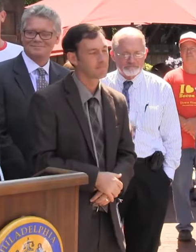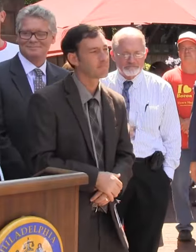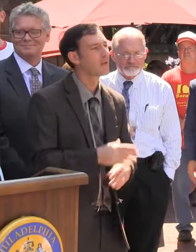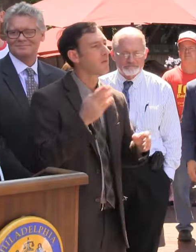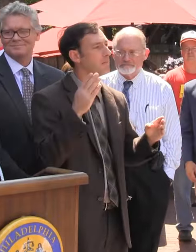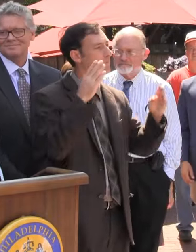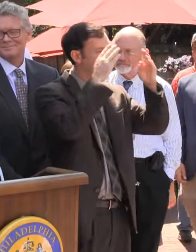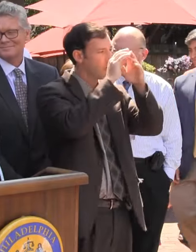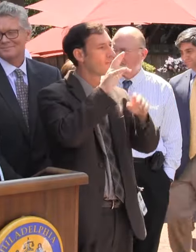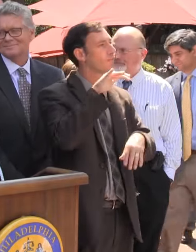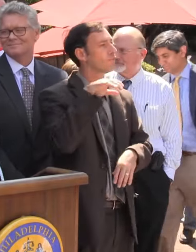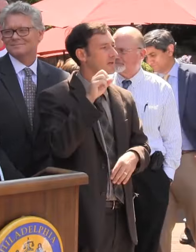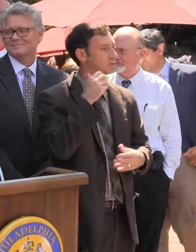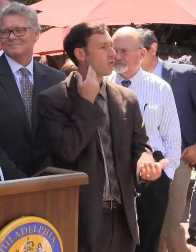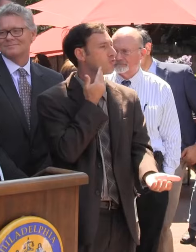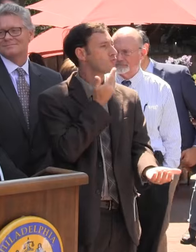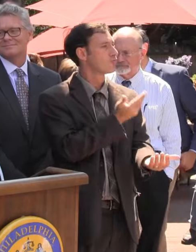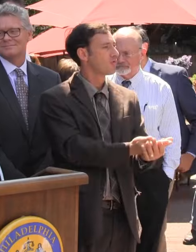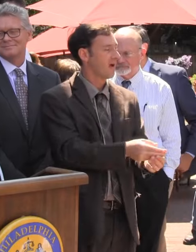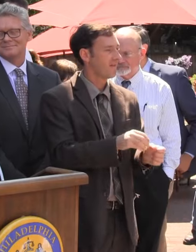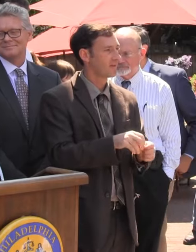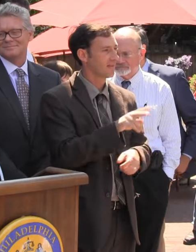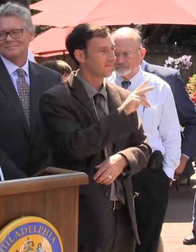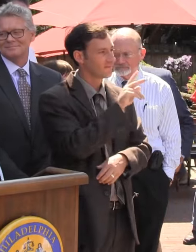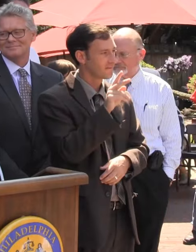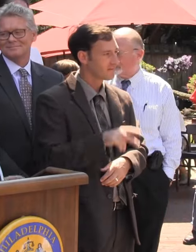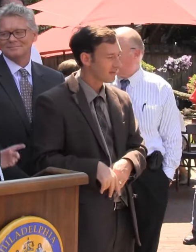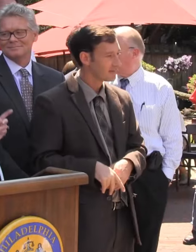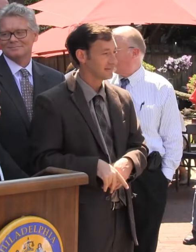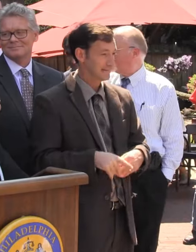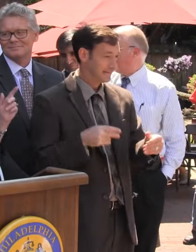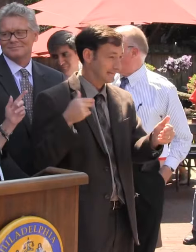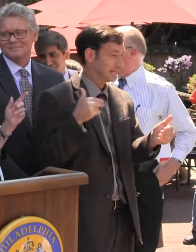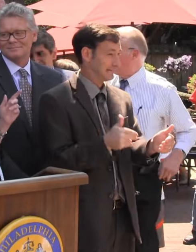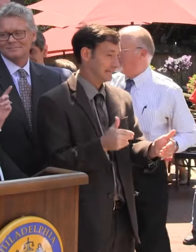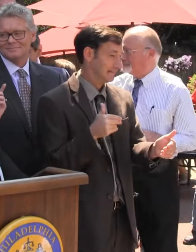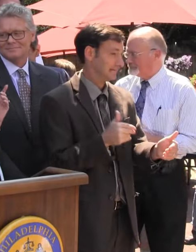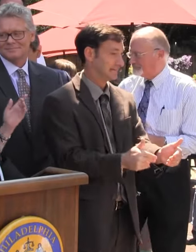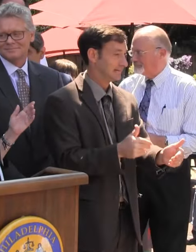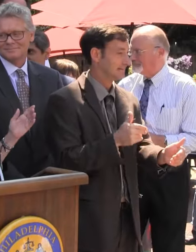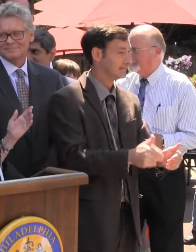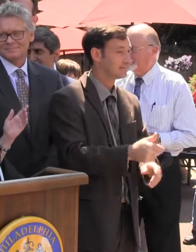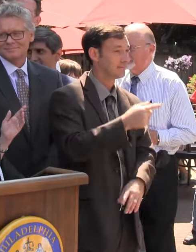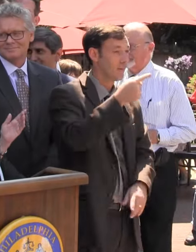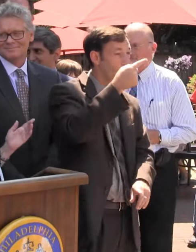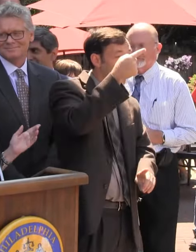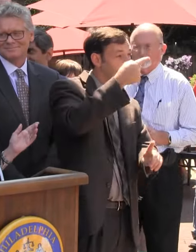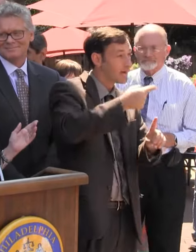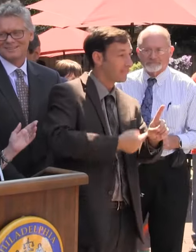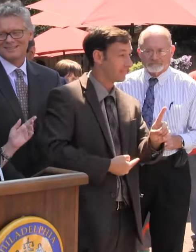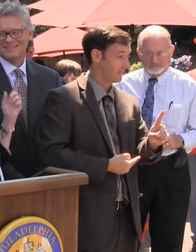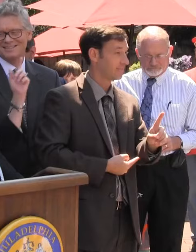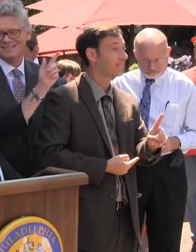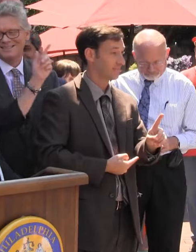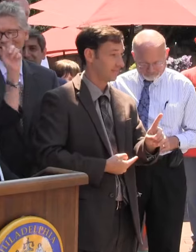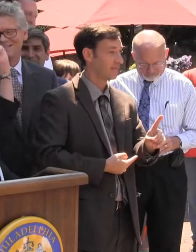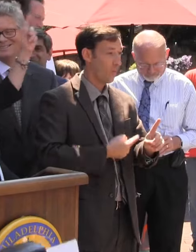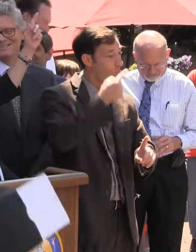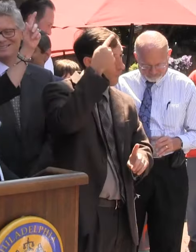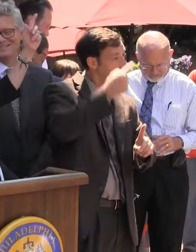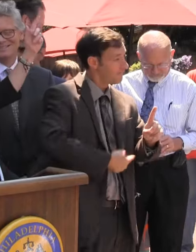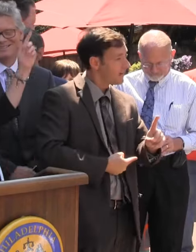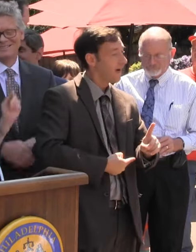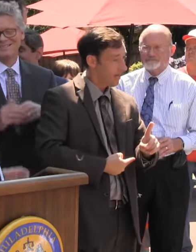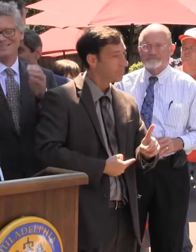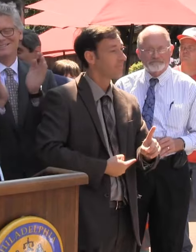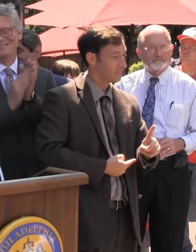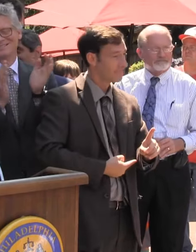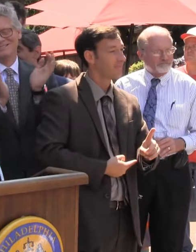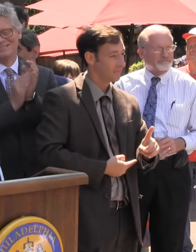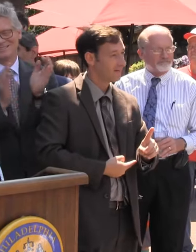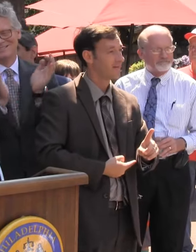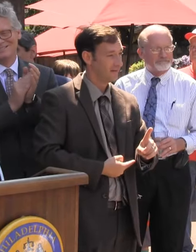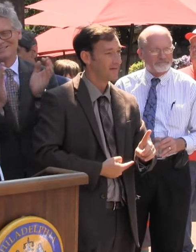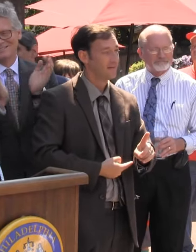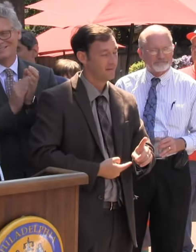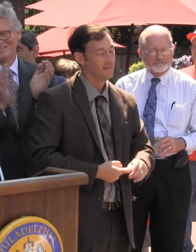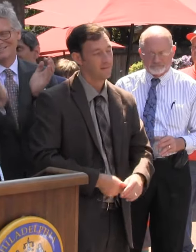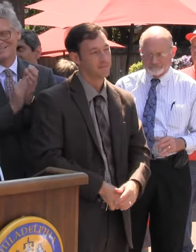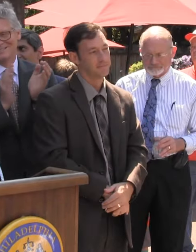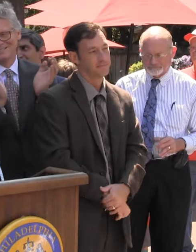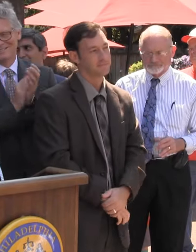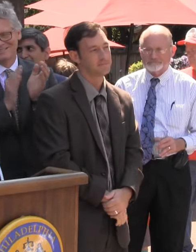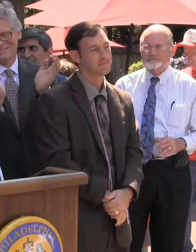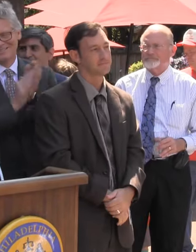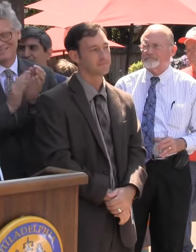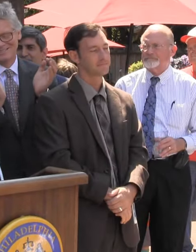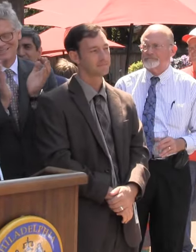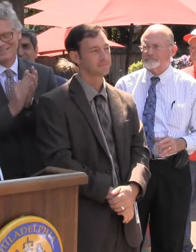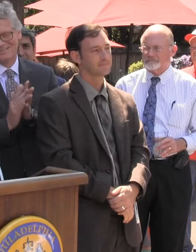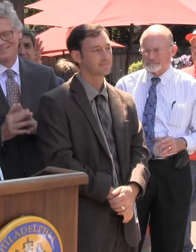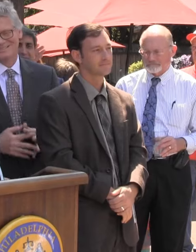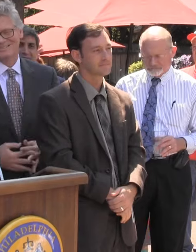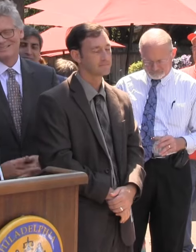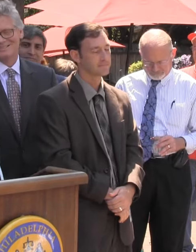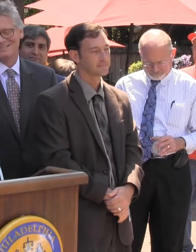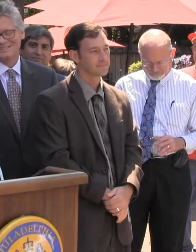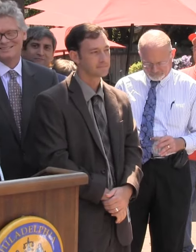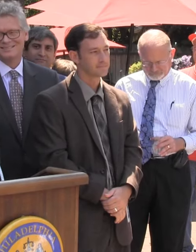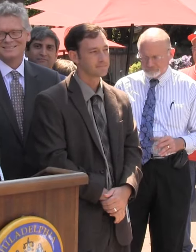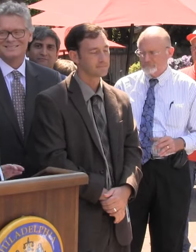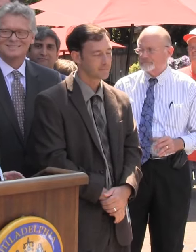Pope Francis arrival in Philadelphia is just one month from today. One month! Our World